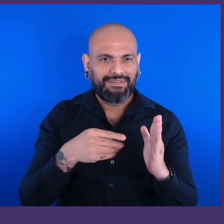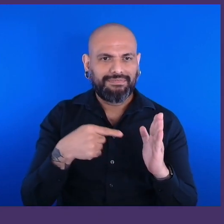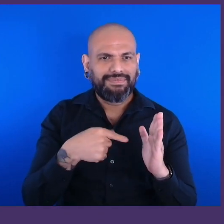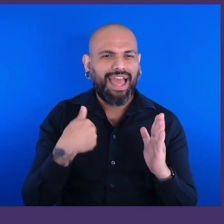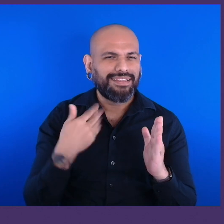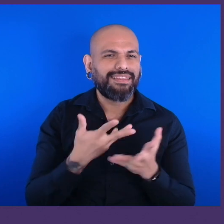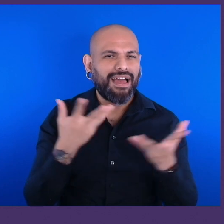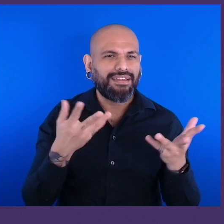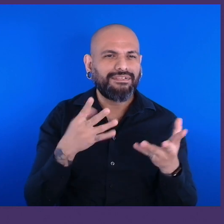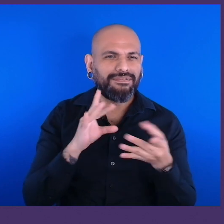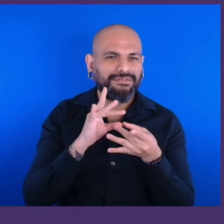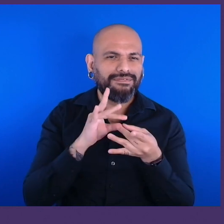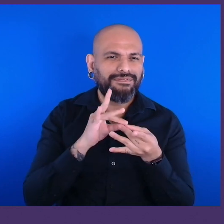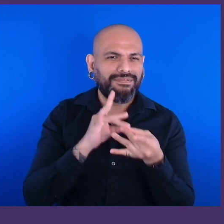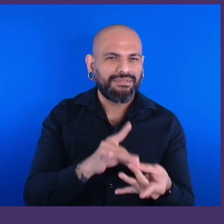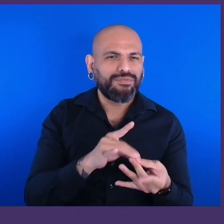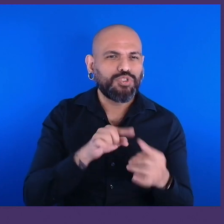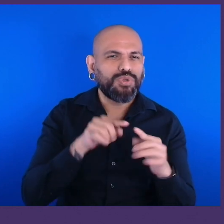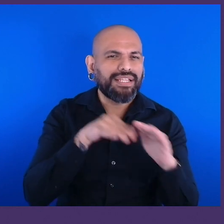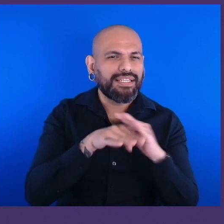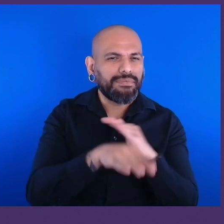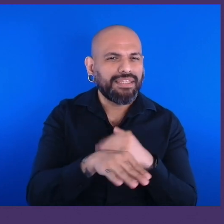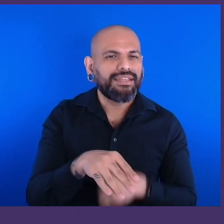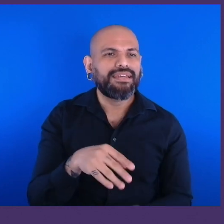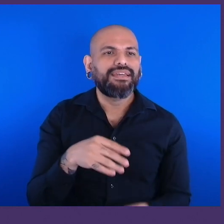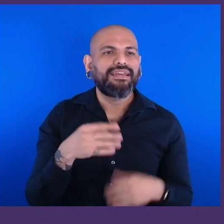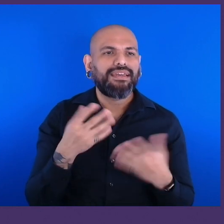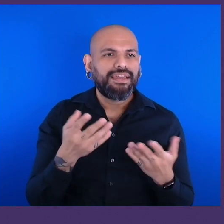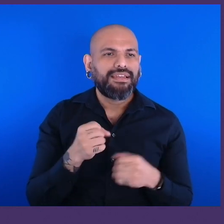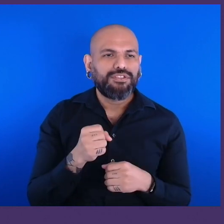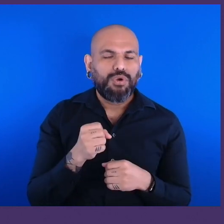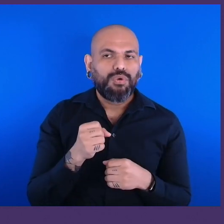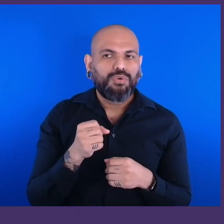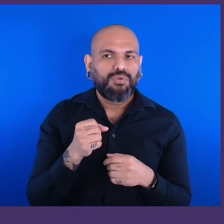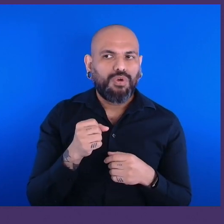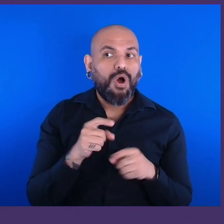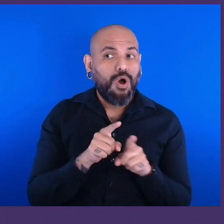And let me refer also to the fact